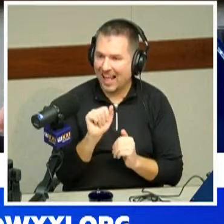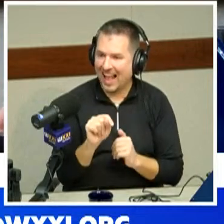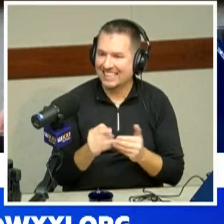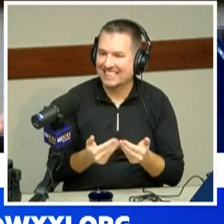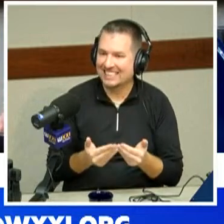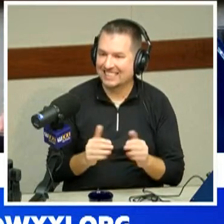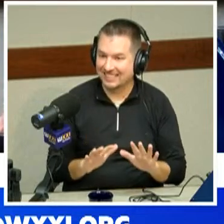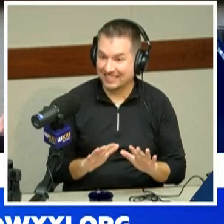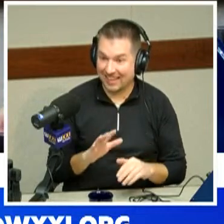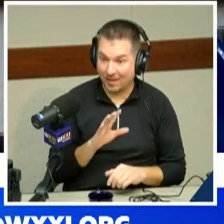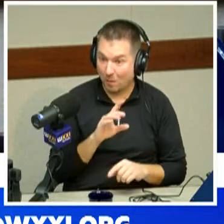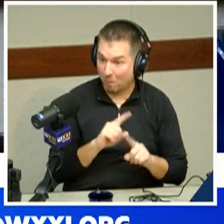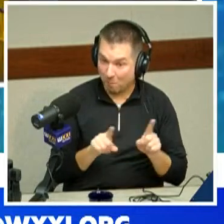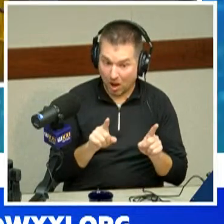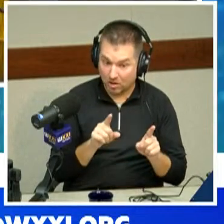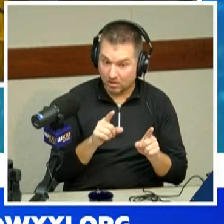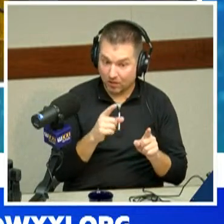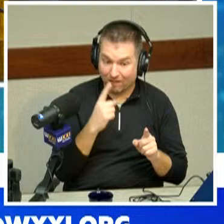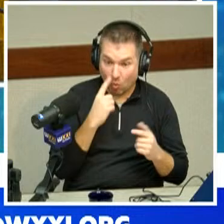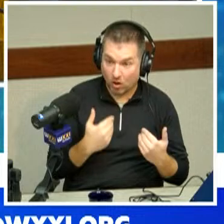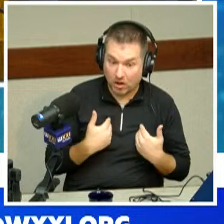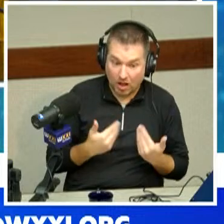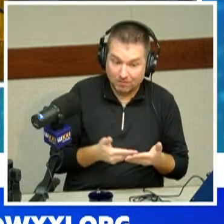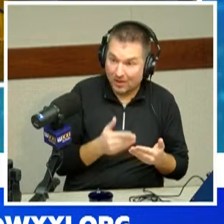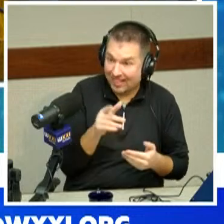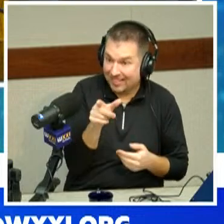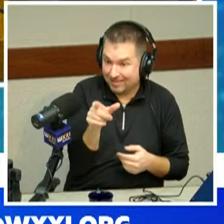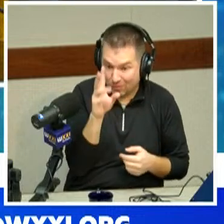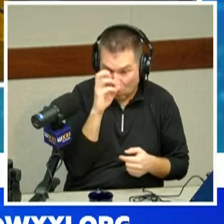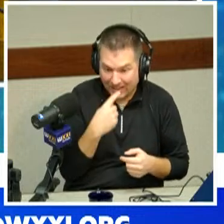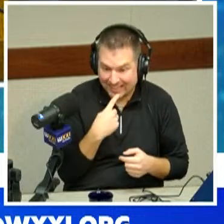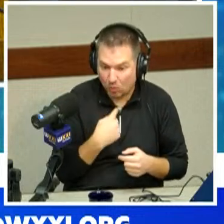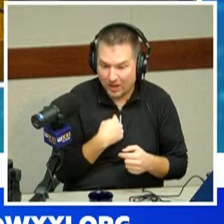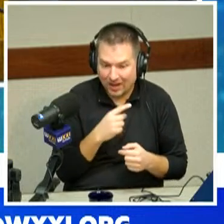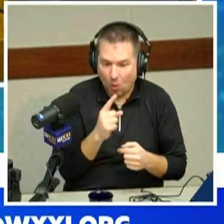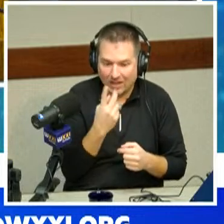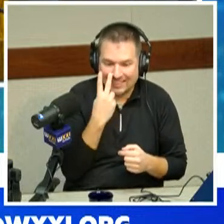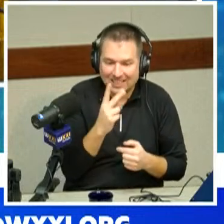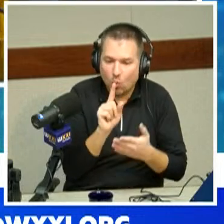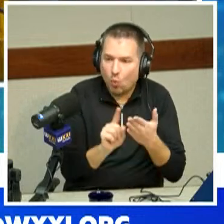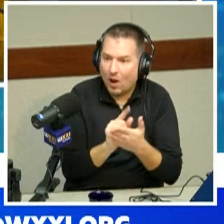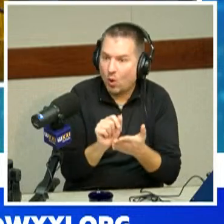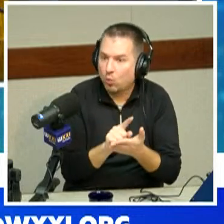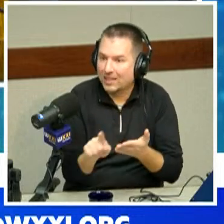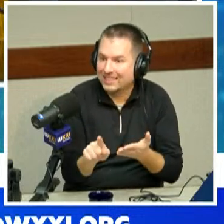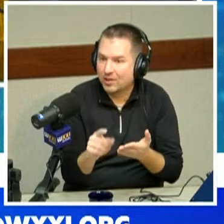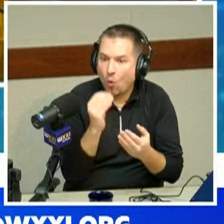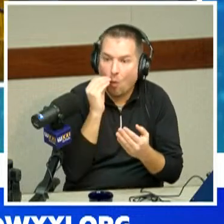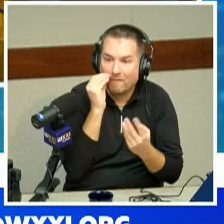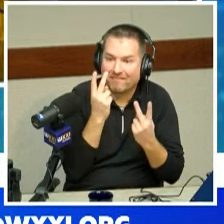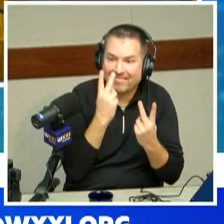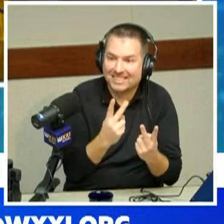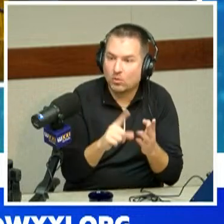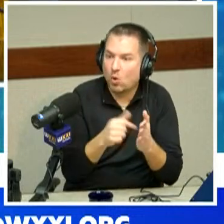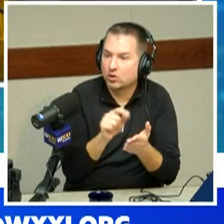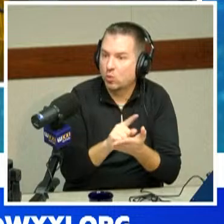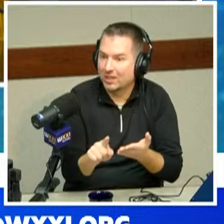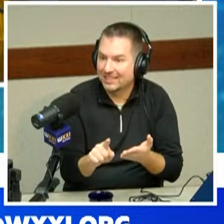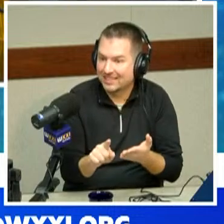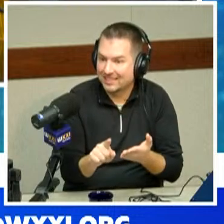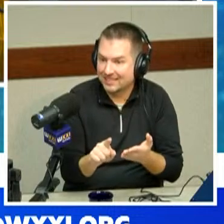them an hour a week or do a home visit an hour a week if you have a child you know they are busy